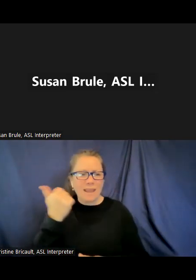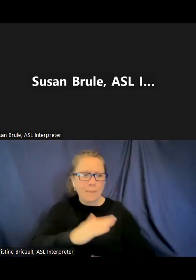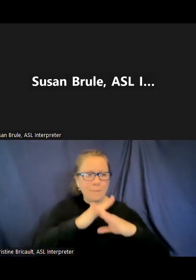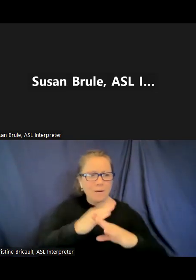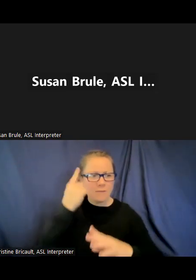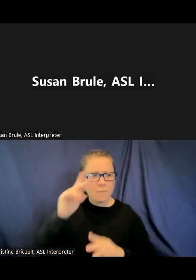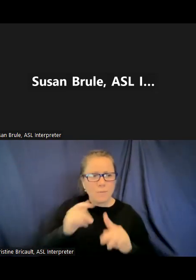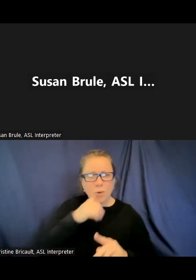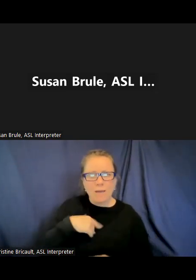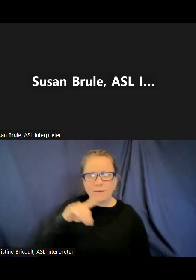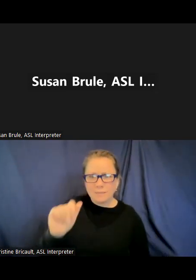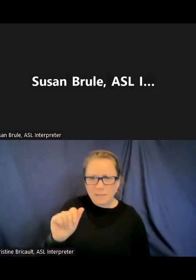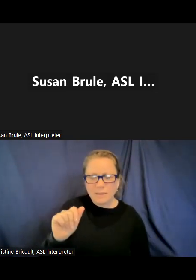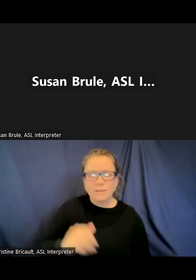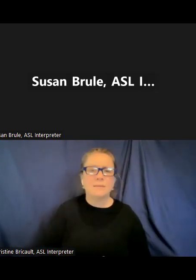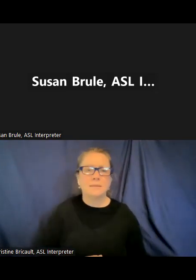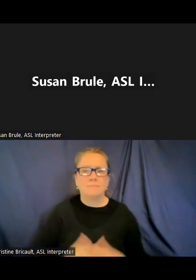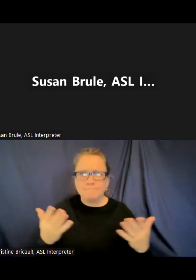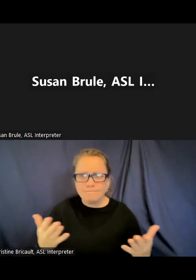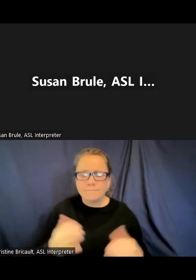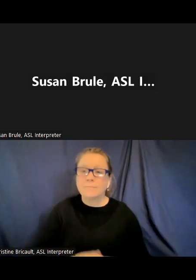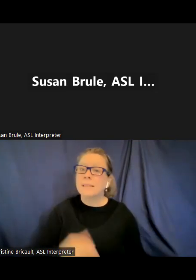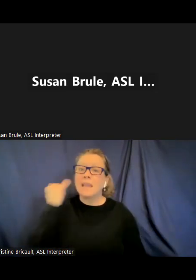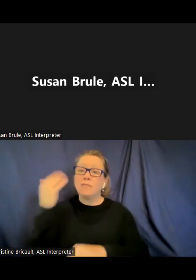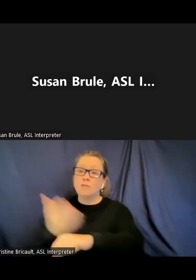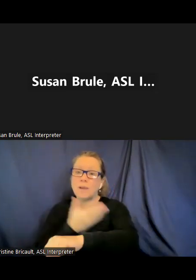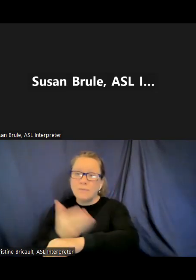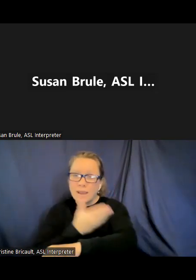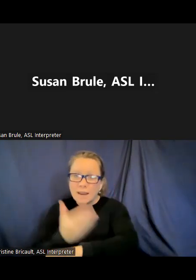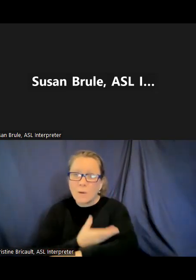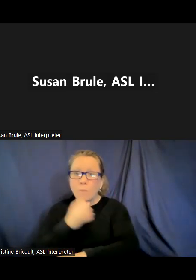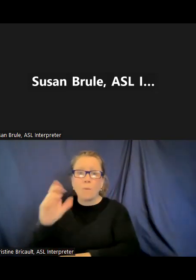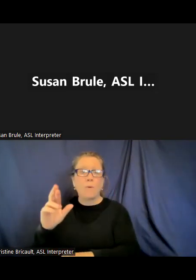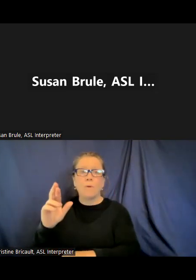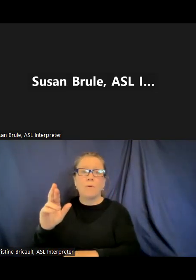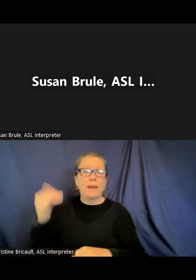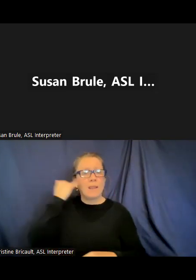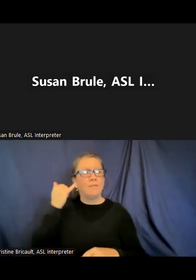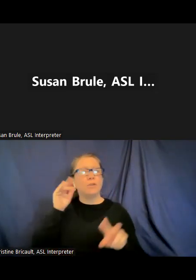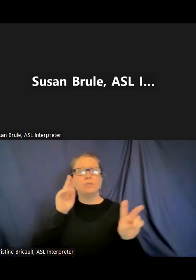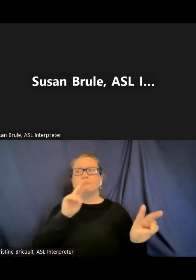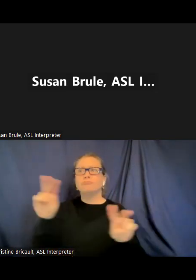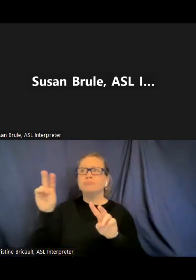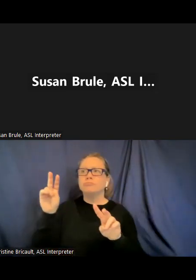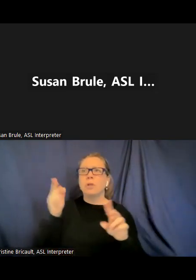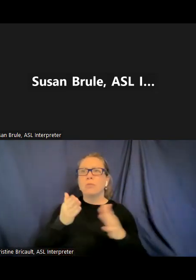Either when you're renovating a facility, or just when you're going through a meeting room to set up for a